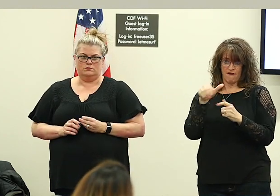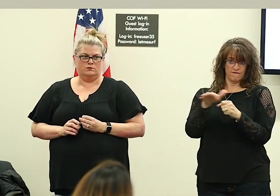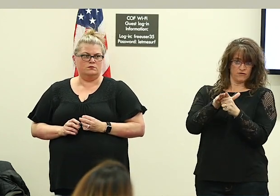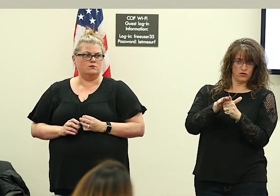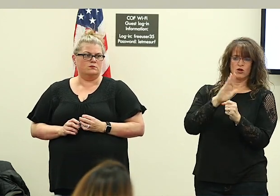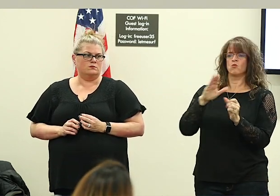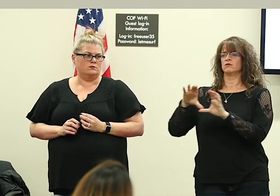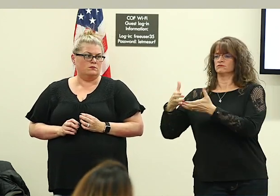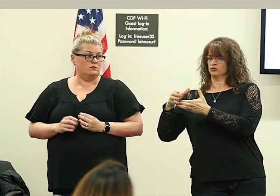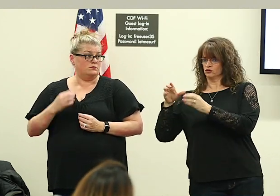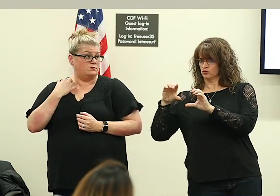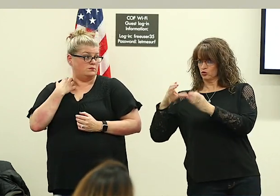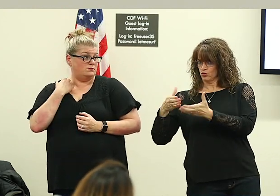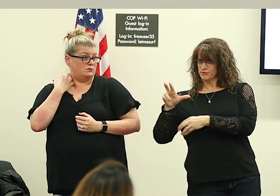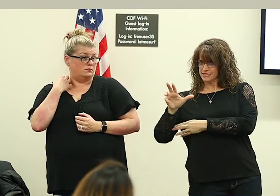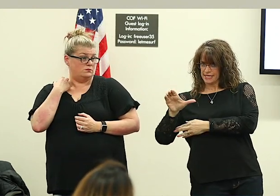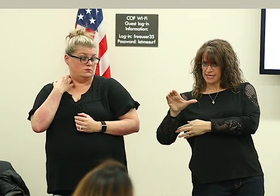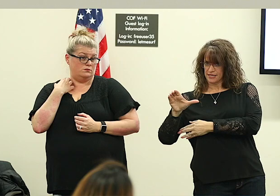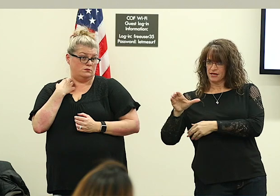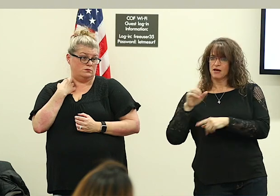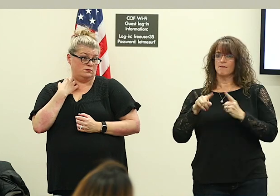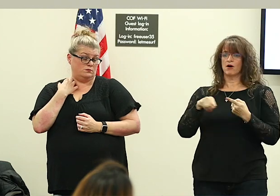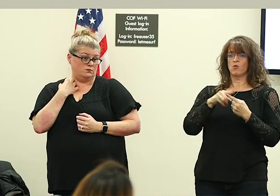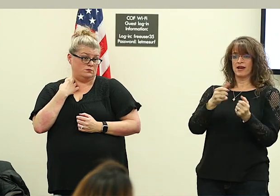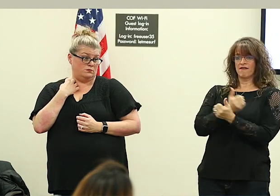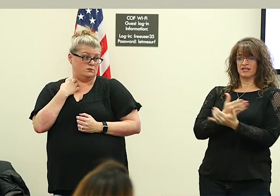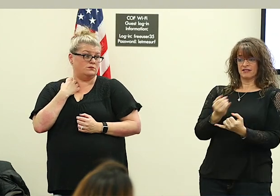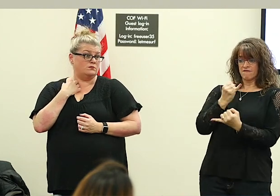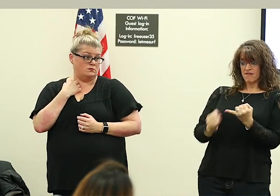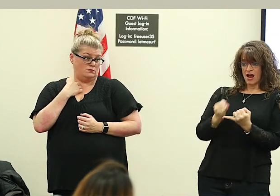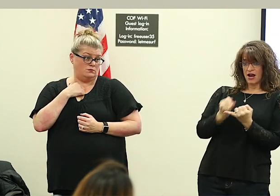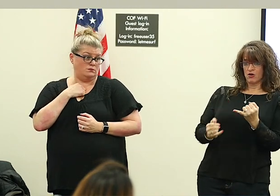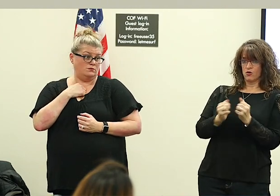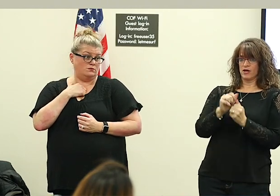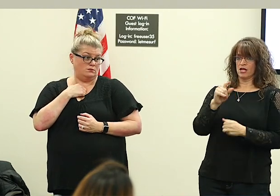But once we finalize everything on the lottery, we'll send out more information about it.